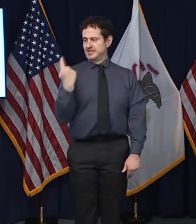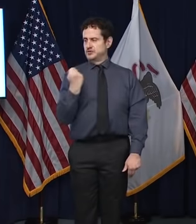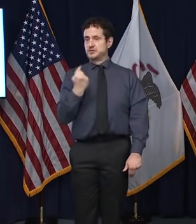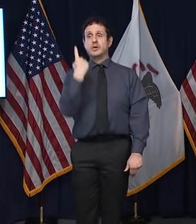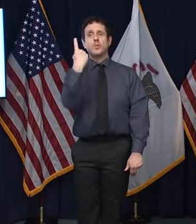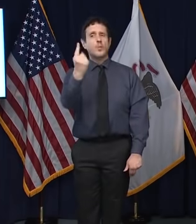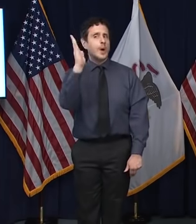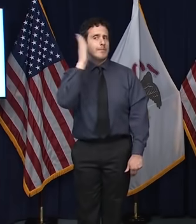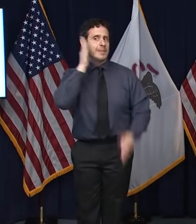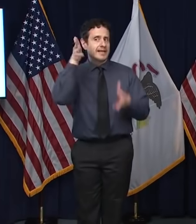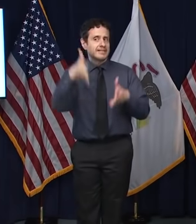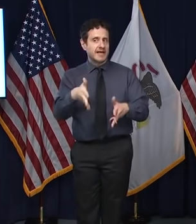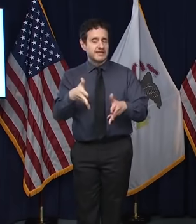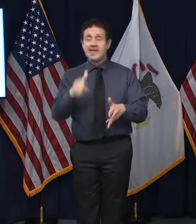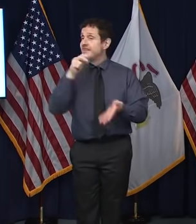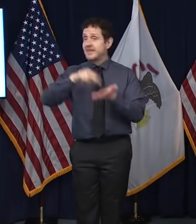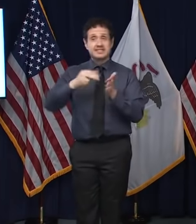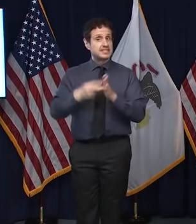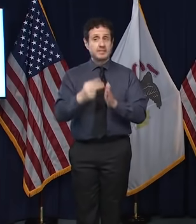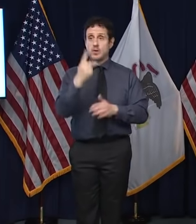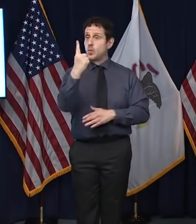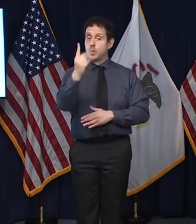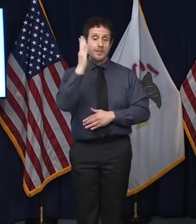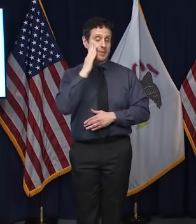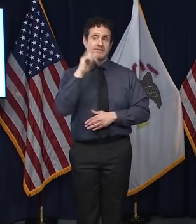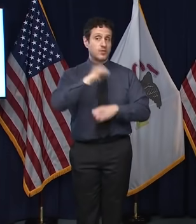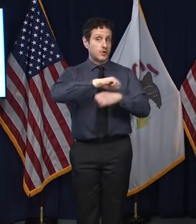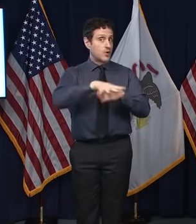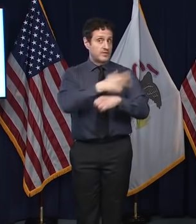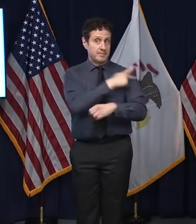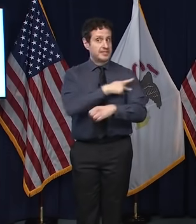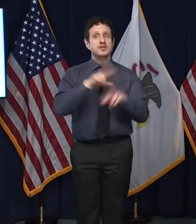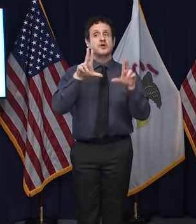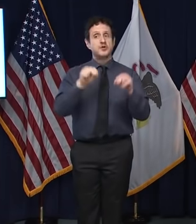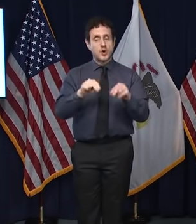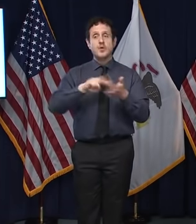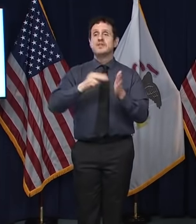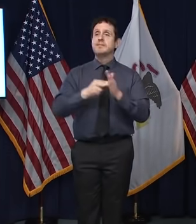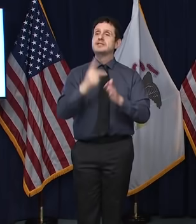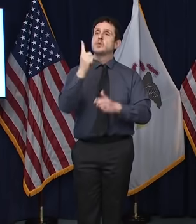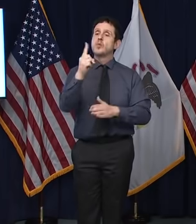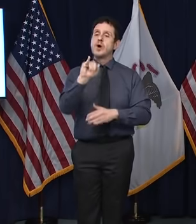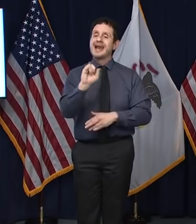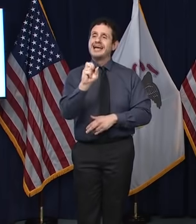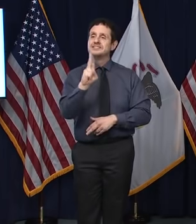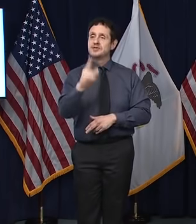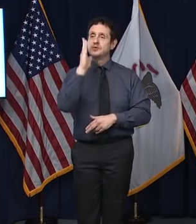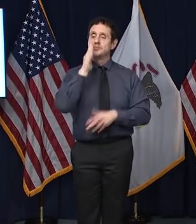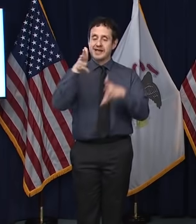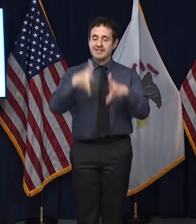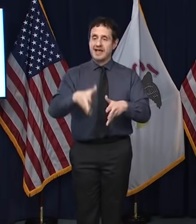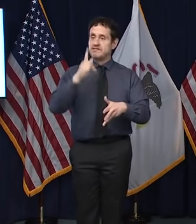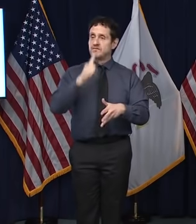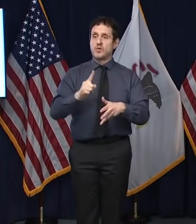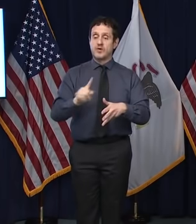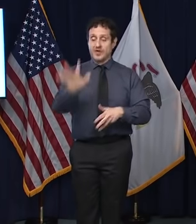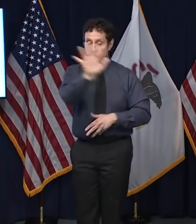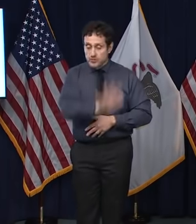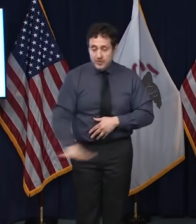available on Tuesday And that's